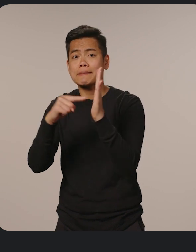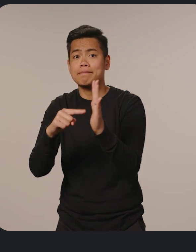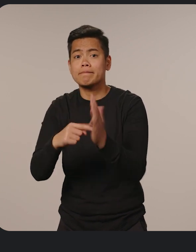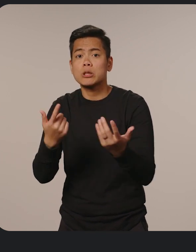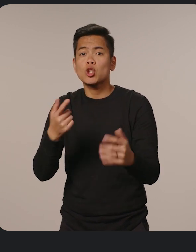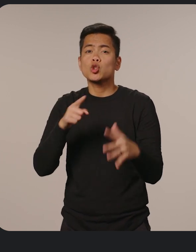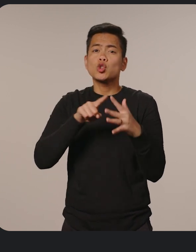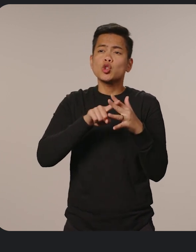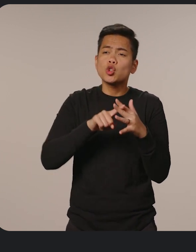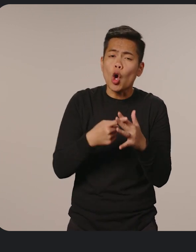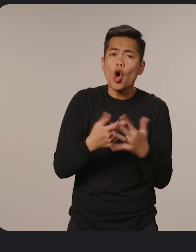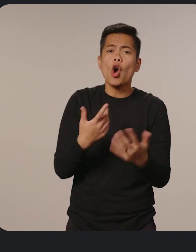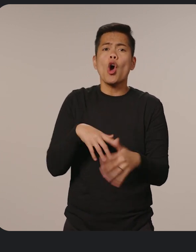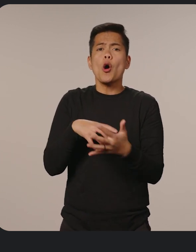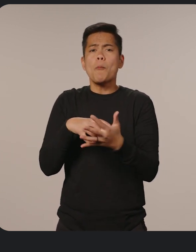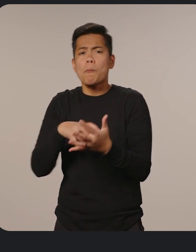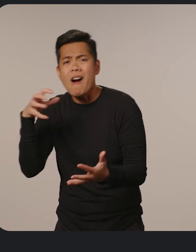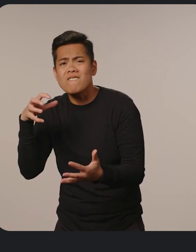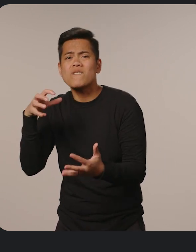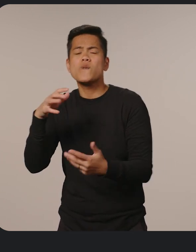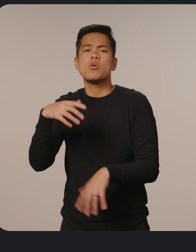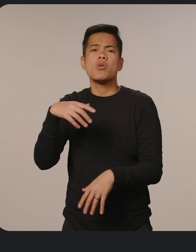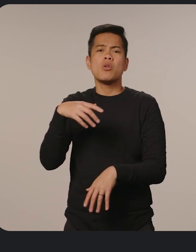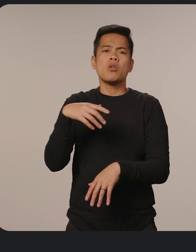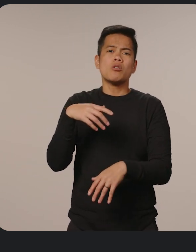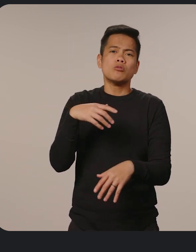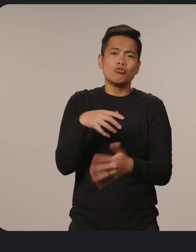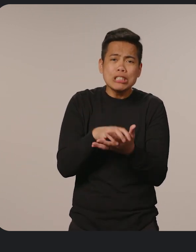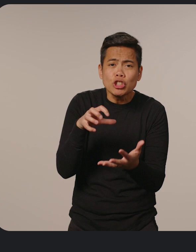waiting for your innovative automation ideas.